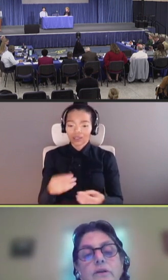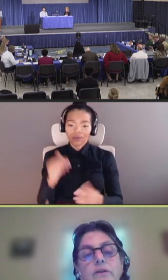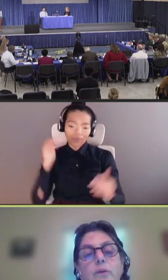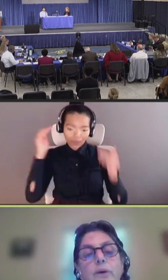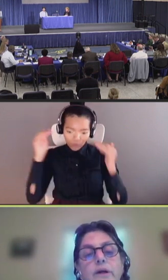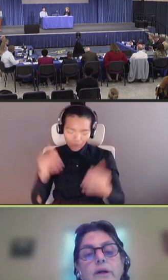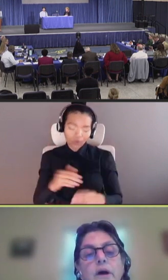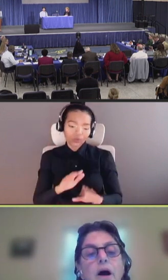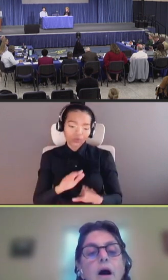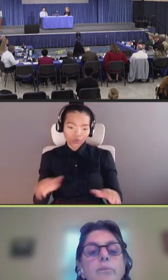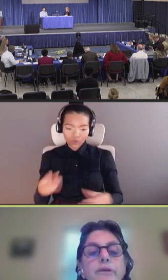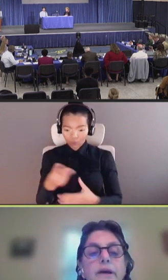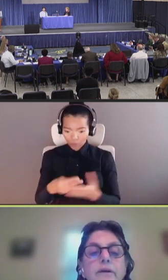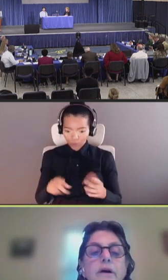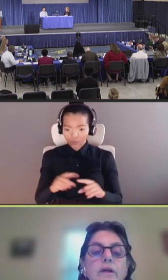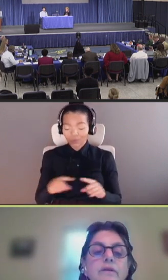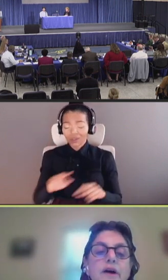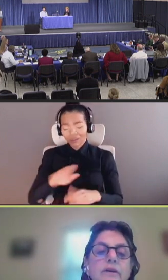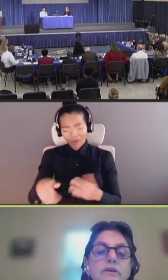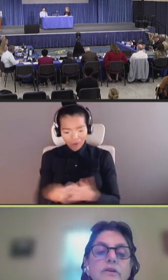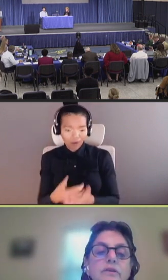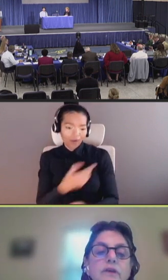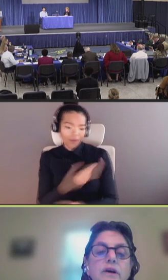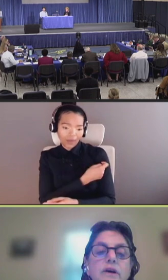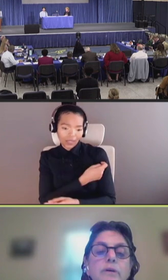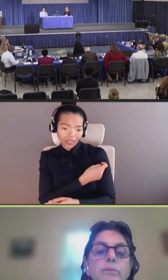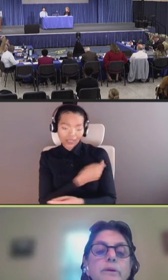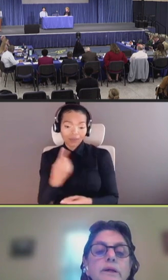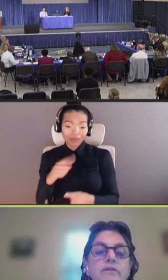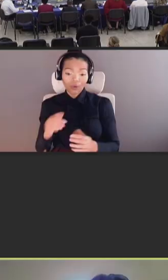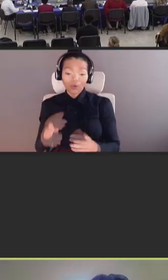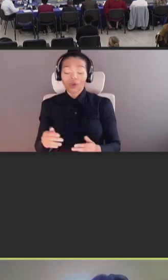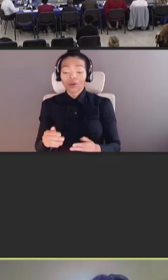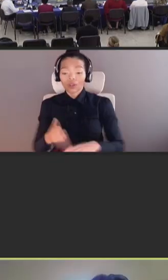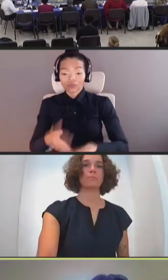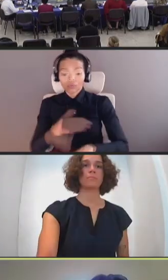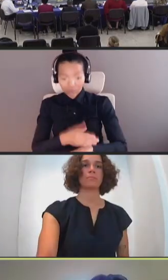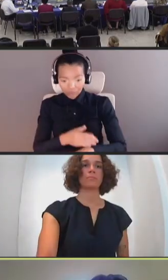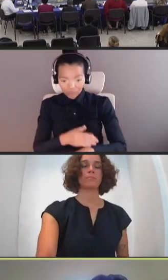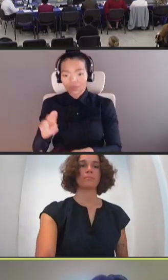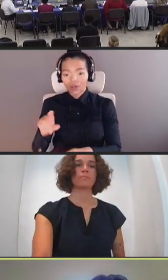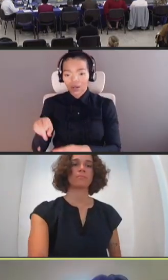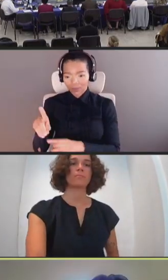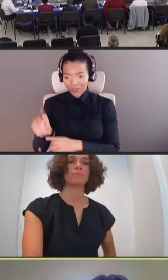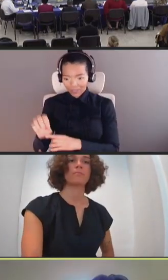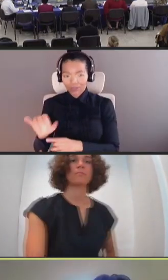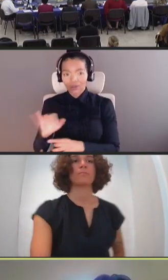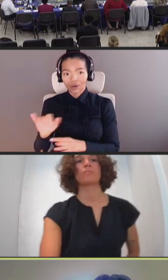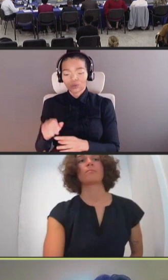so we could update the vaccines and complete vaccination series as close as possible. And then